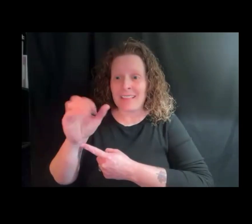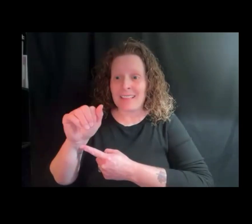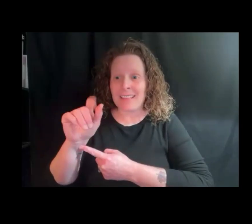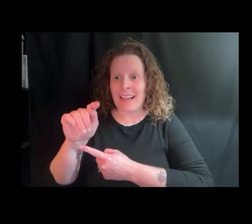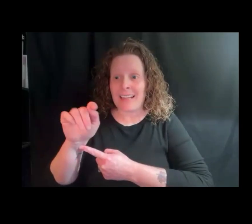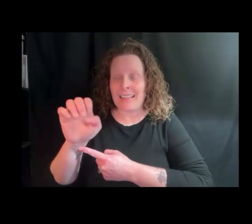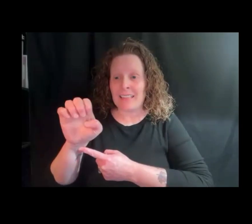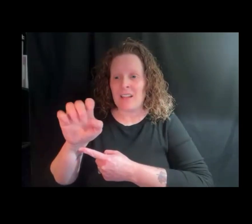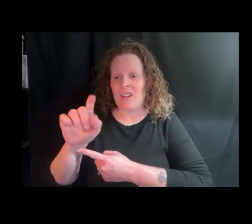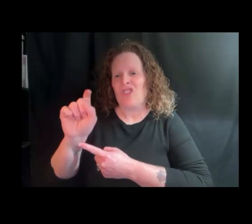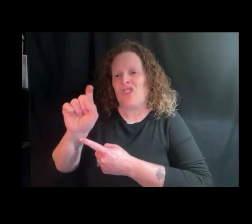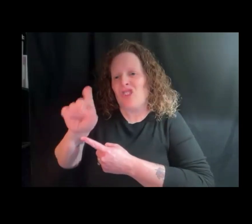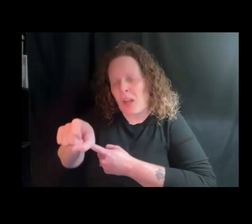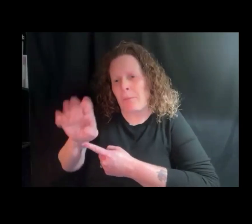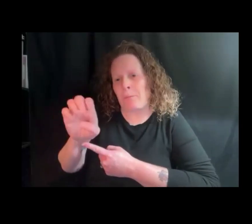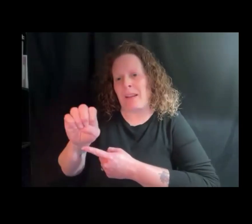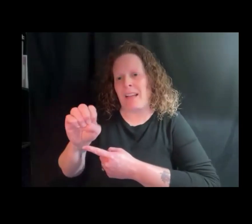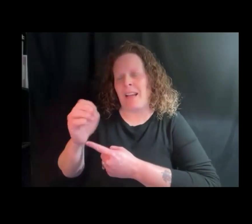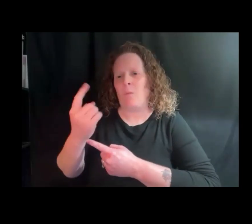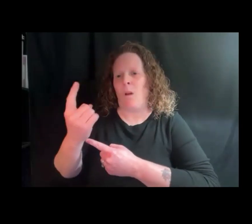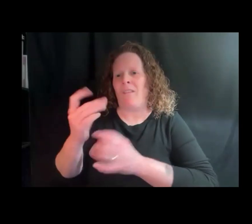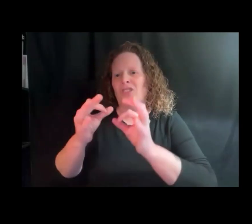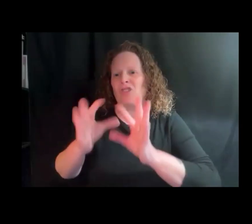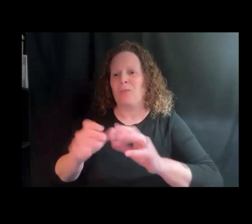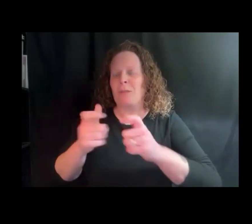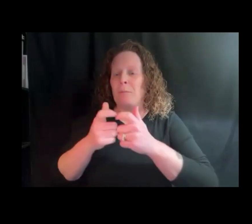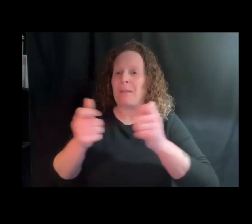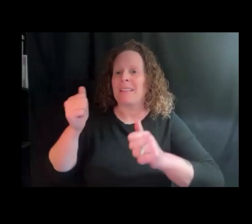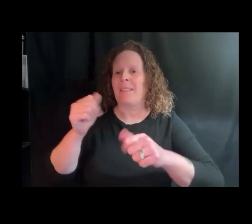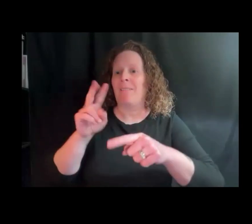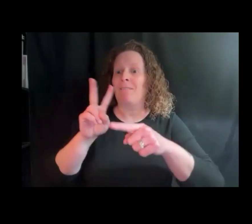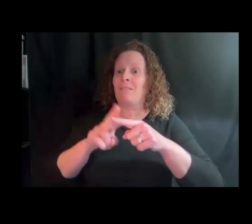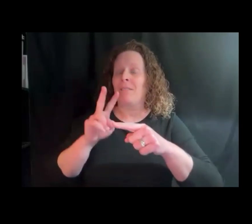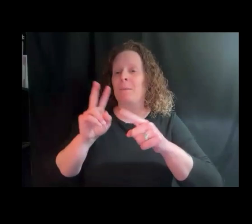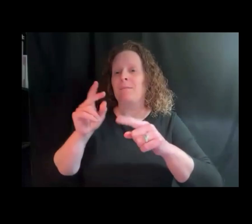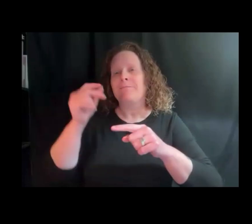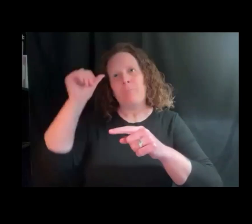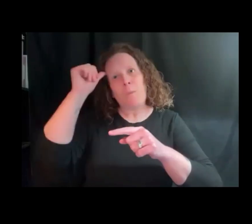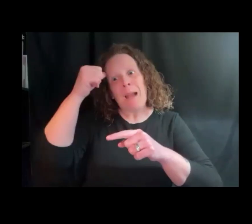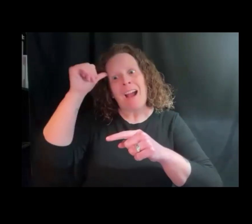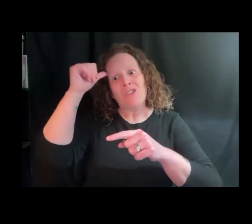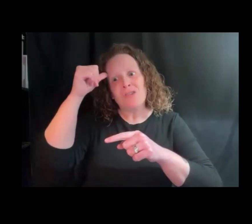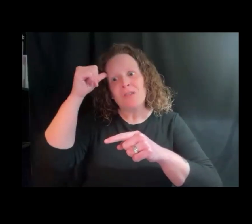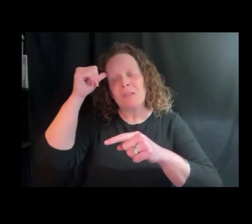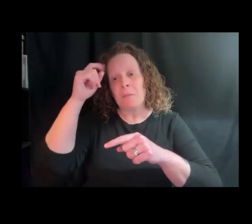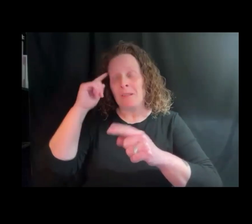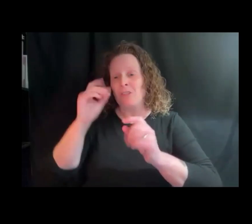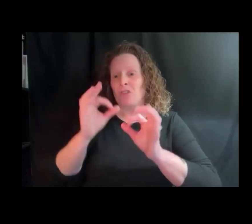right? There should be an advocate, the advocate should be.